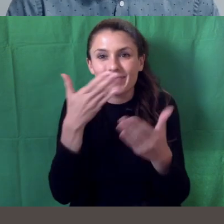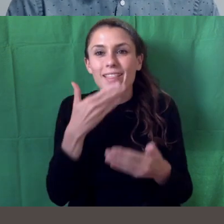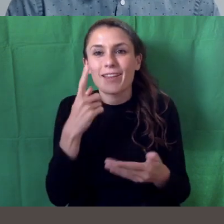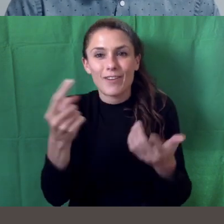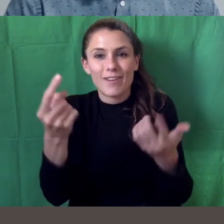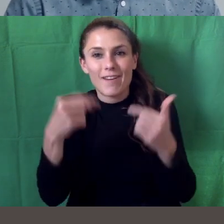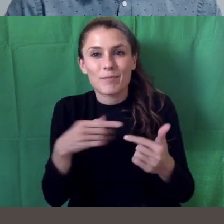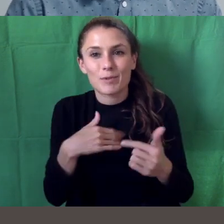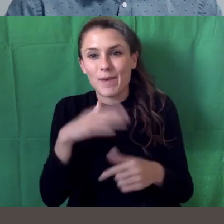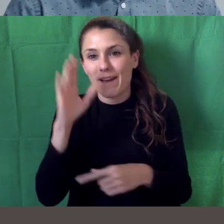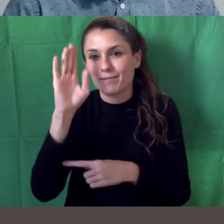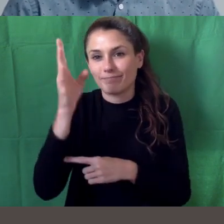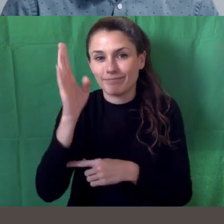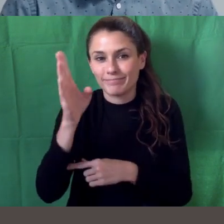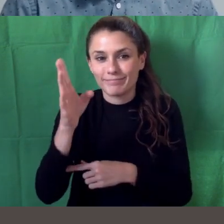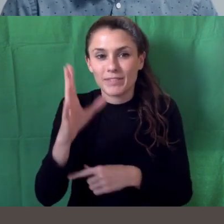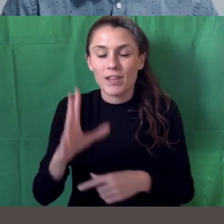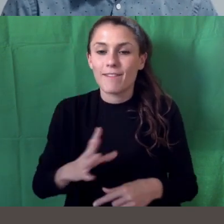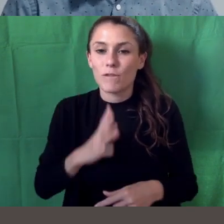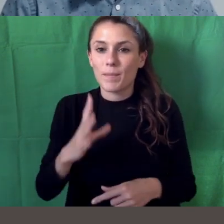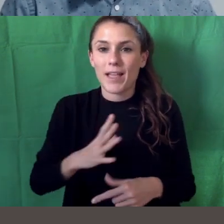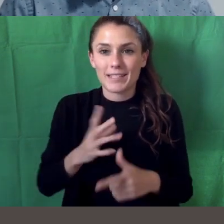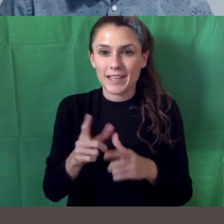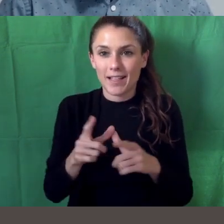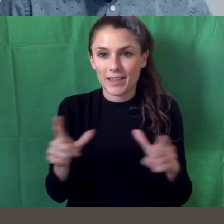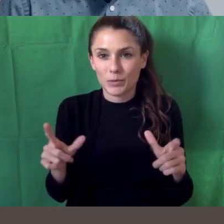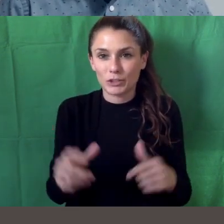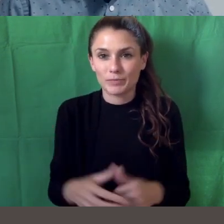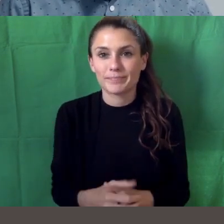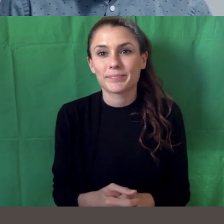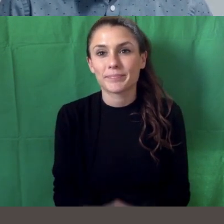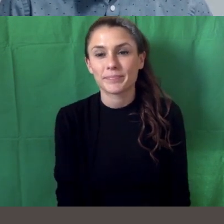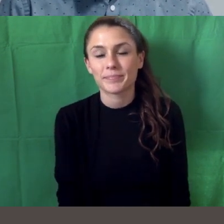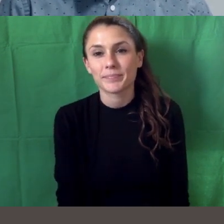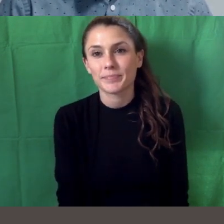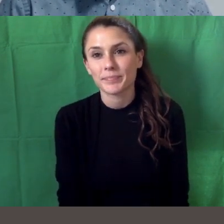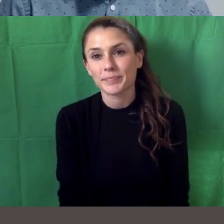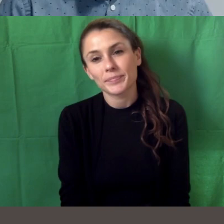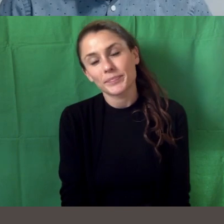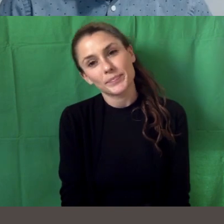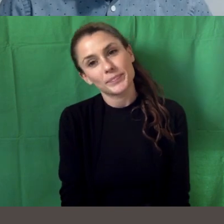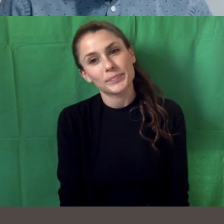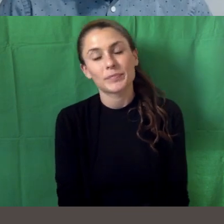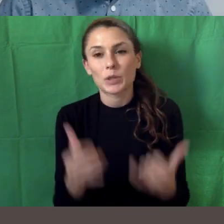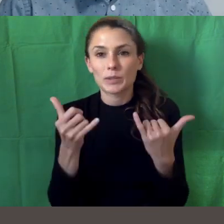Thanks for coming up to my talk, Formalizing a Language.